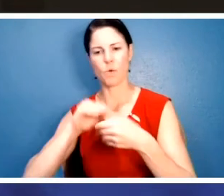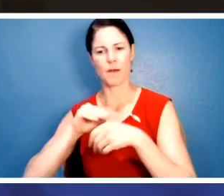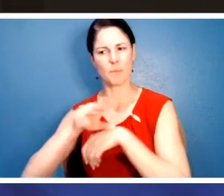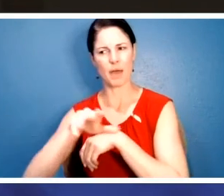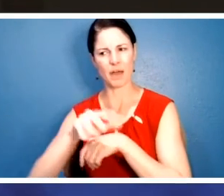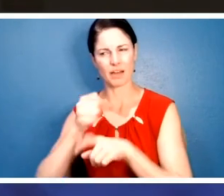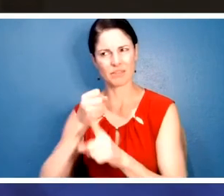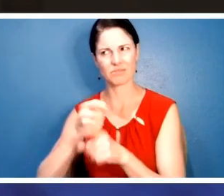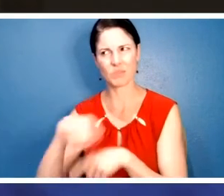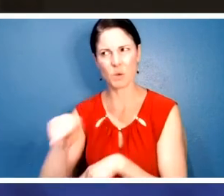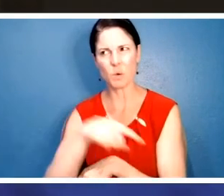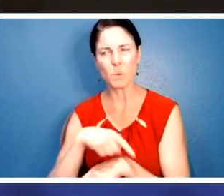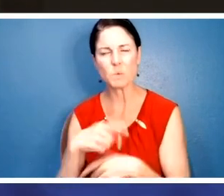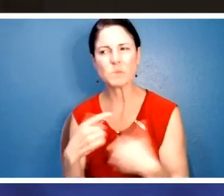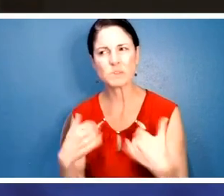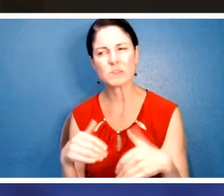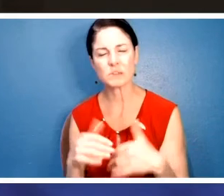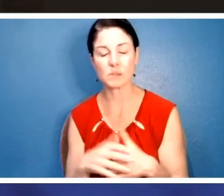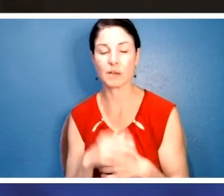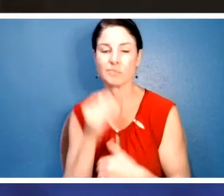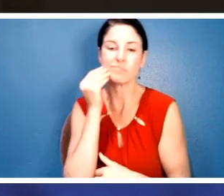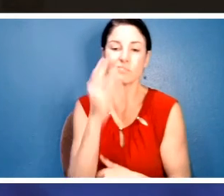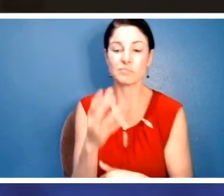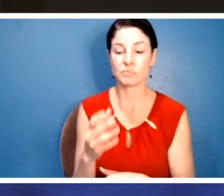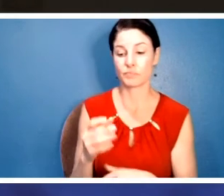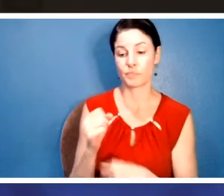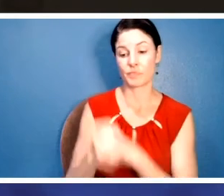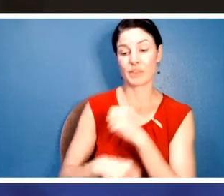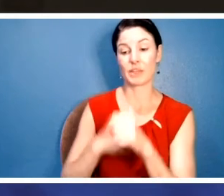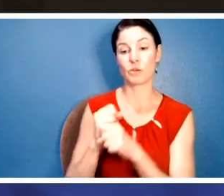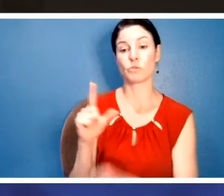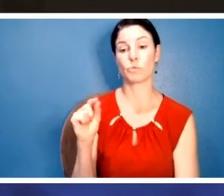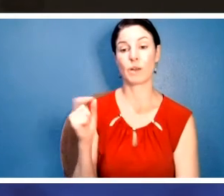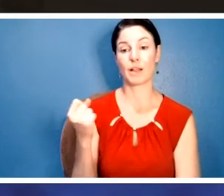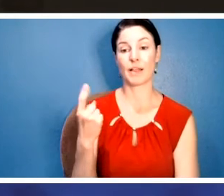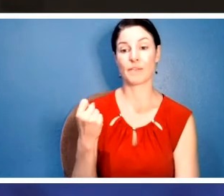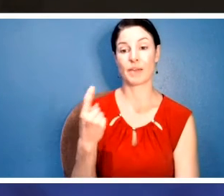SacGov: But I can tell you, having gone through the experience in 2011 the way we did there must have been.